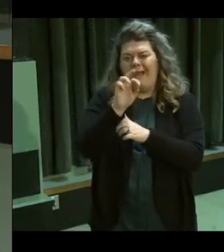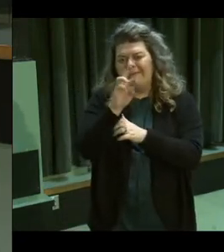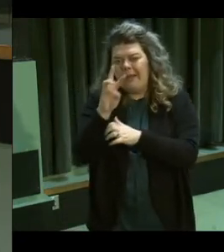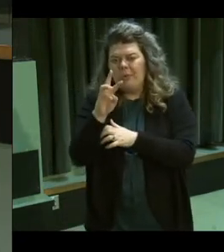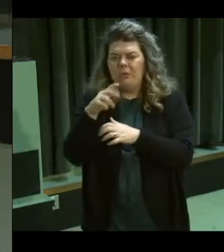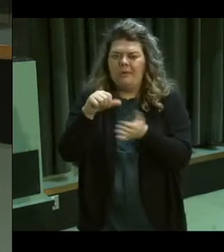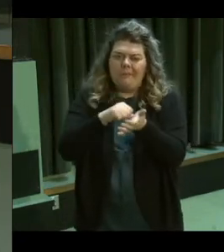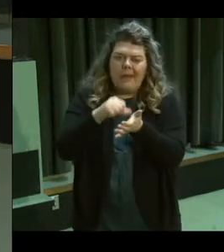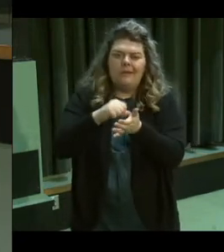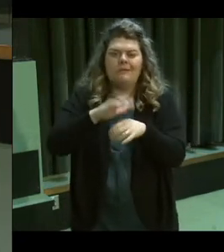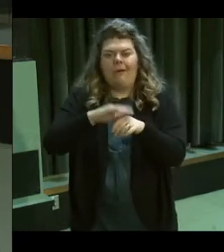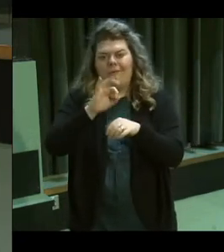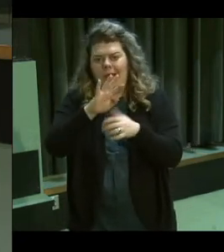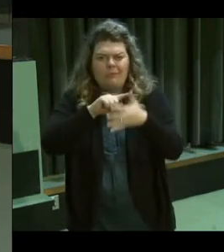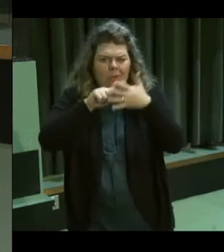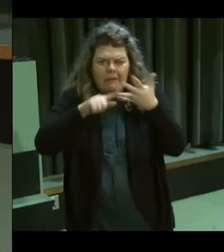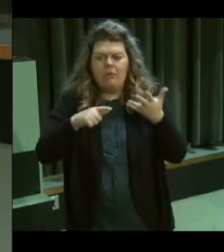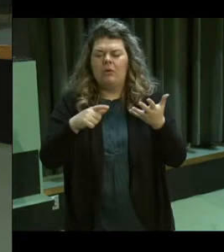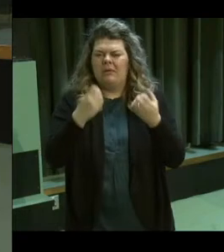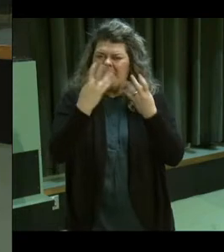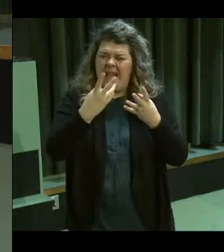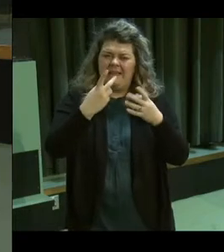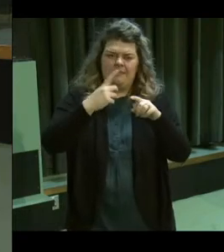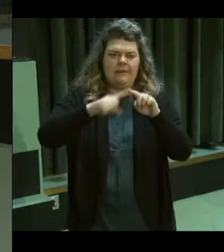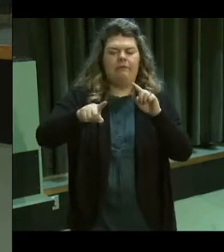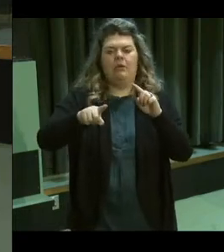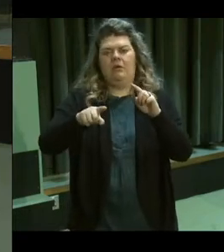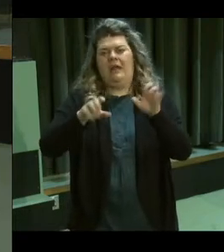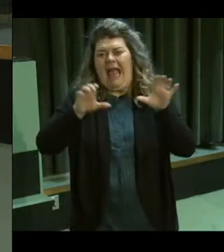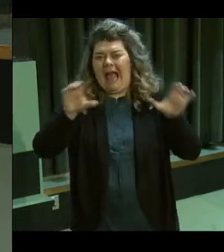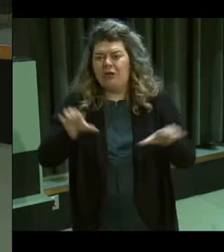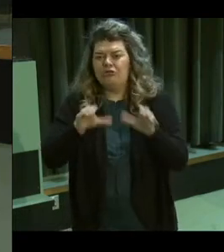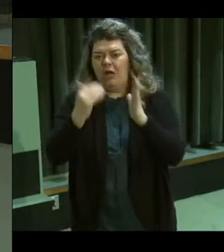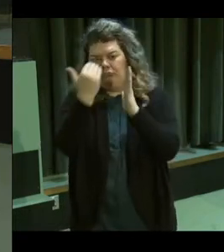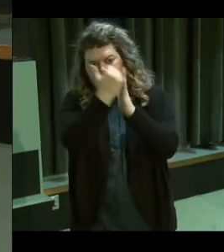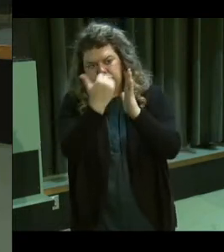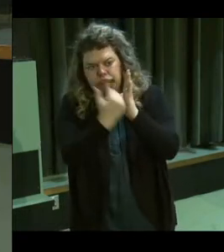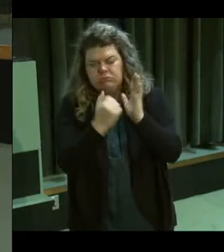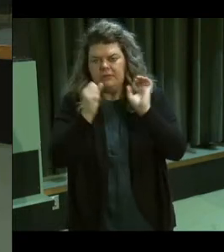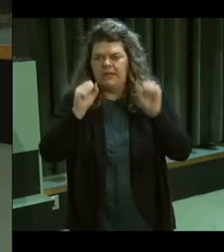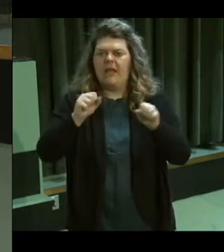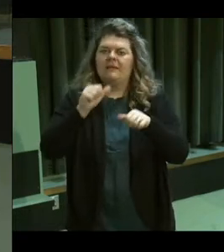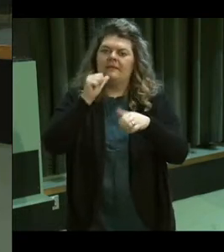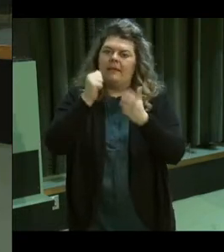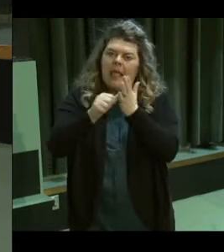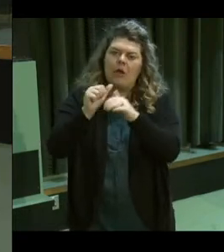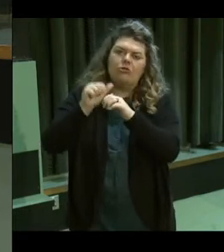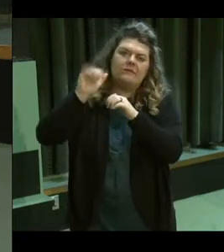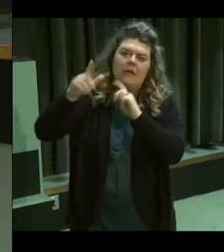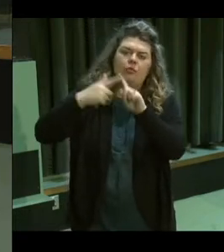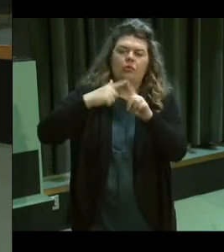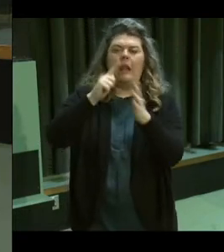page, there'll be tons of calls